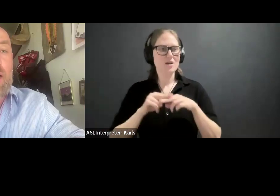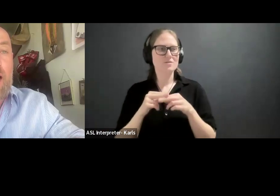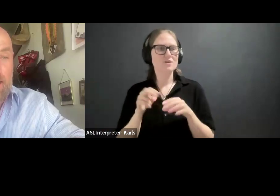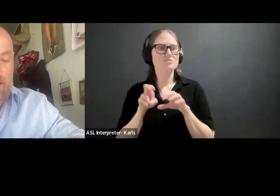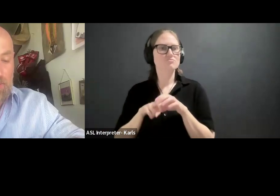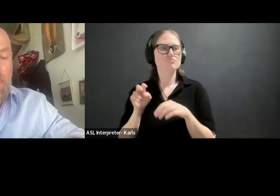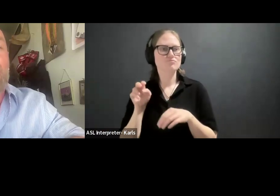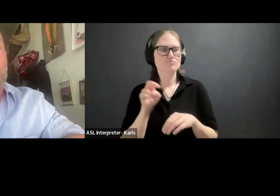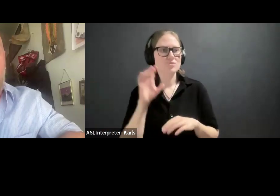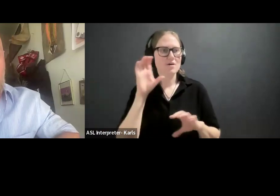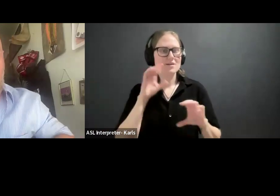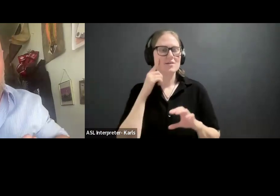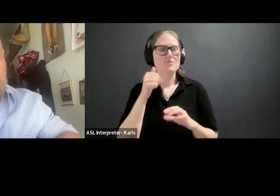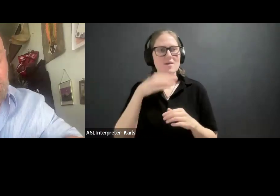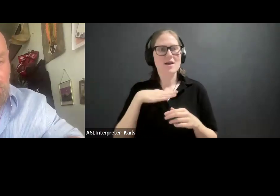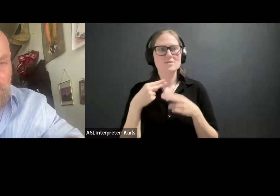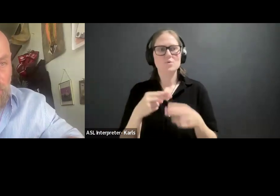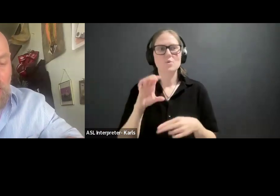Chacales. Next slide, please.